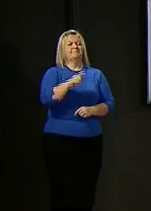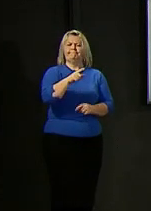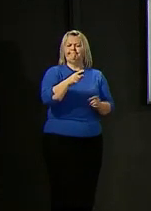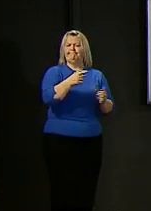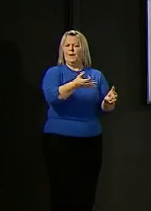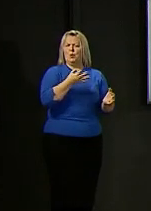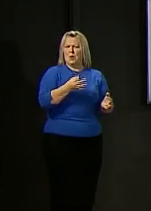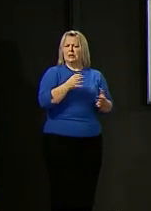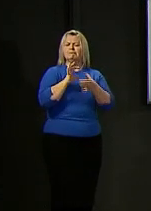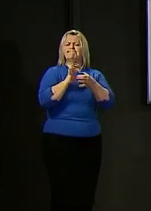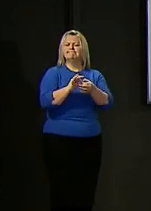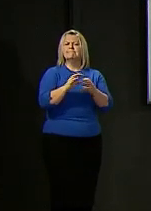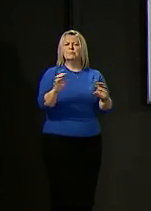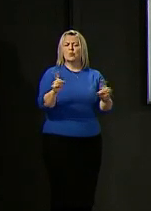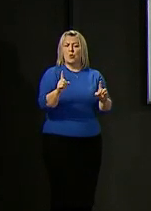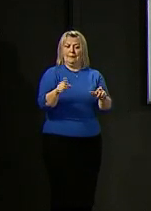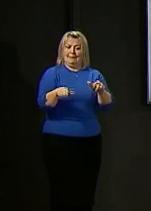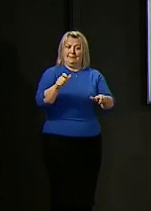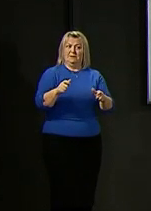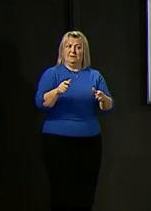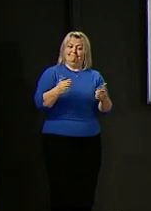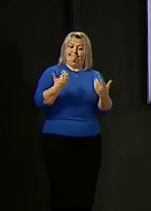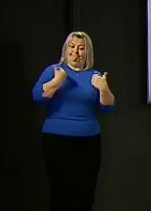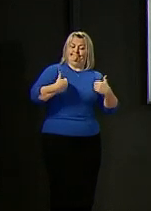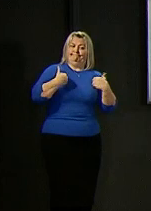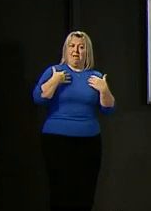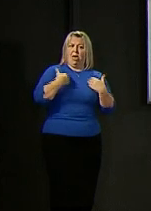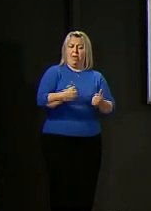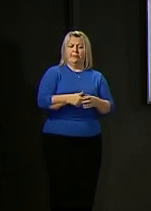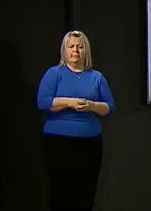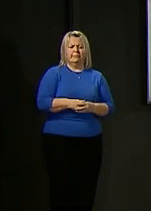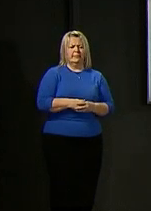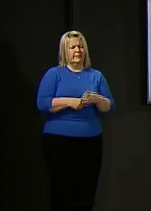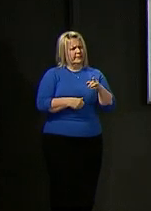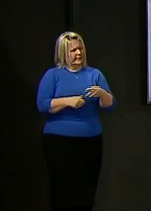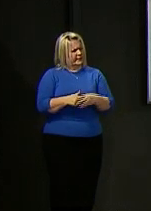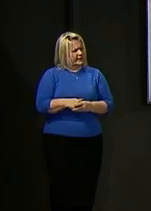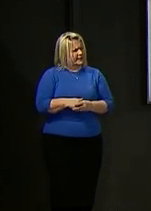that the distress brief intervention mental health support scheme proactively